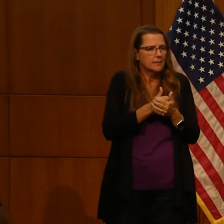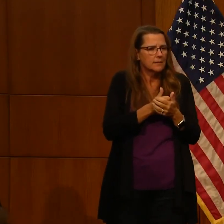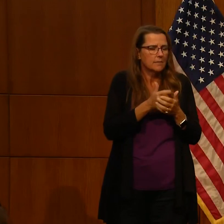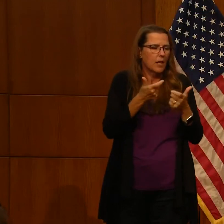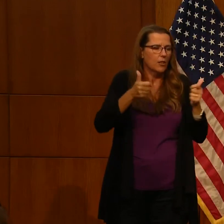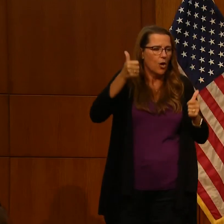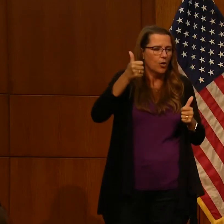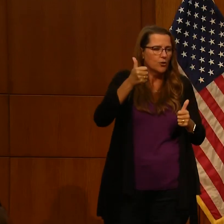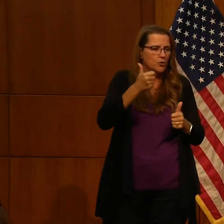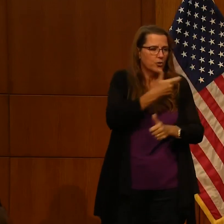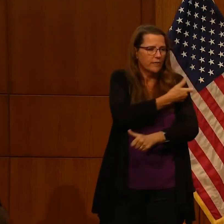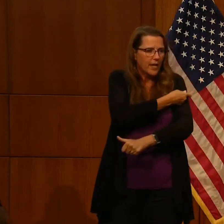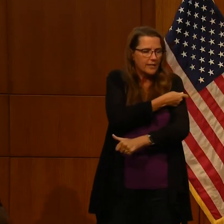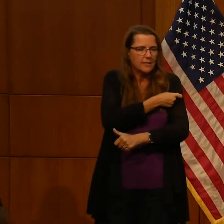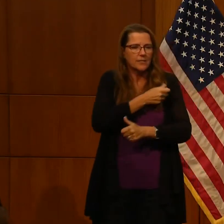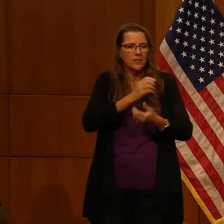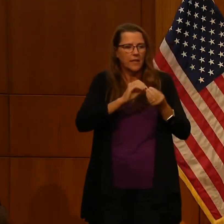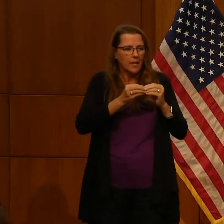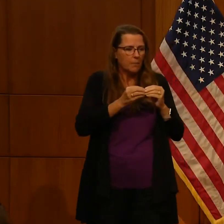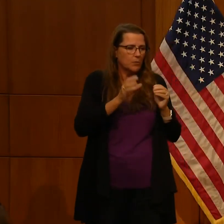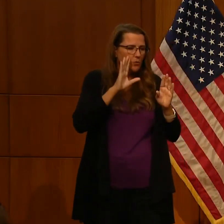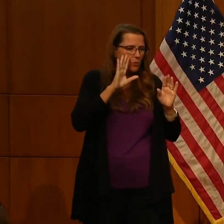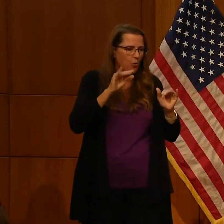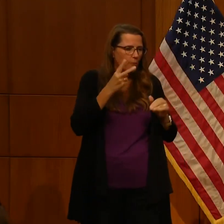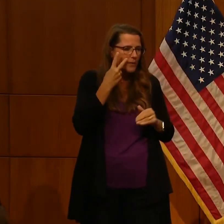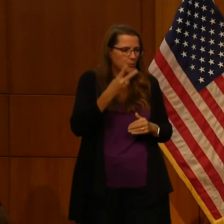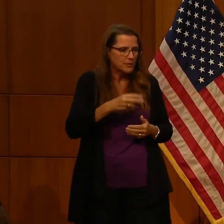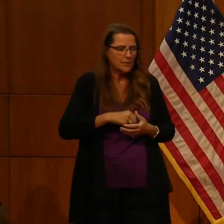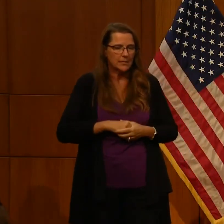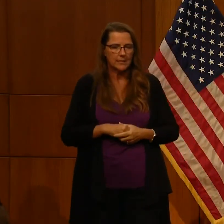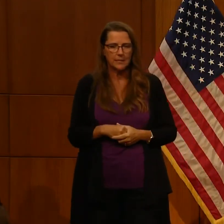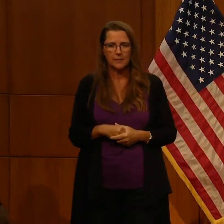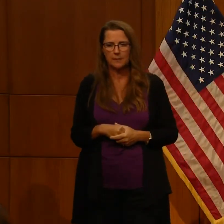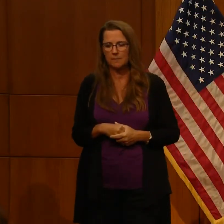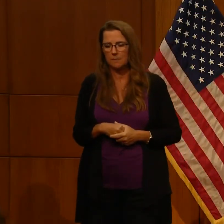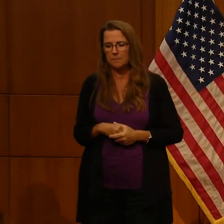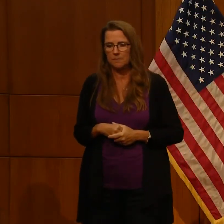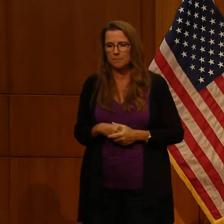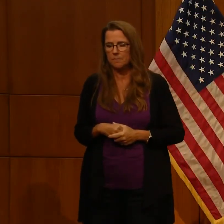VACCINE CLINICS? ESTATE IS HOPING TO OPEN KIND OF WHERE WE STAND ON THOSE KIND OF CAPACITY NUMBERS WERE HOPING TO SEE